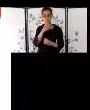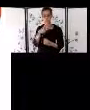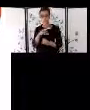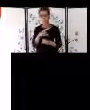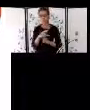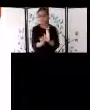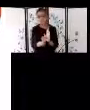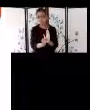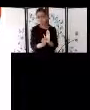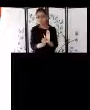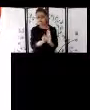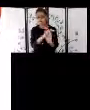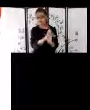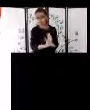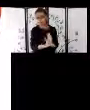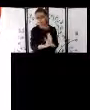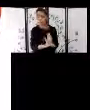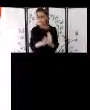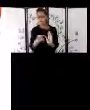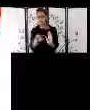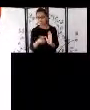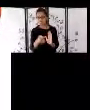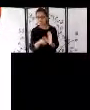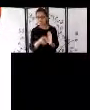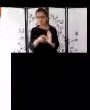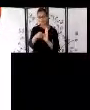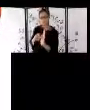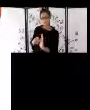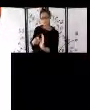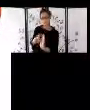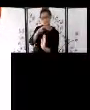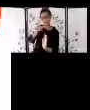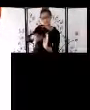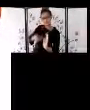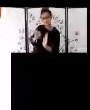grant application, as belonging to these equity priority groups are automatically considered